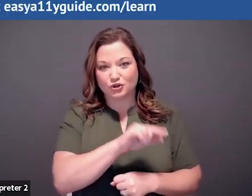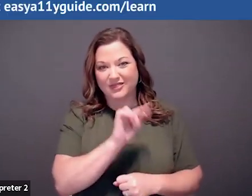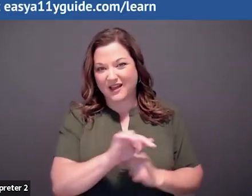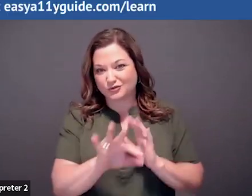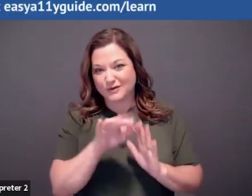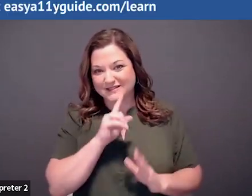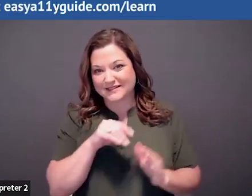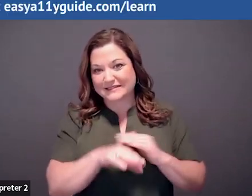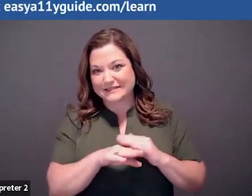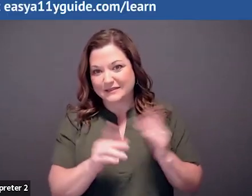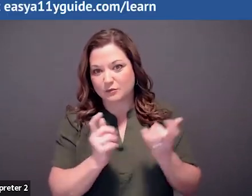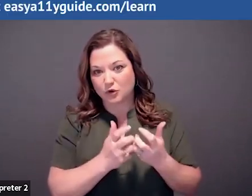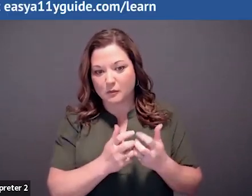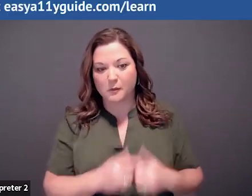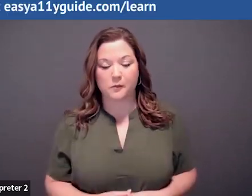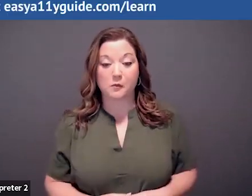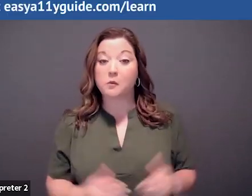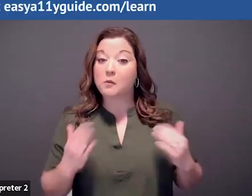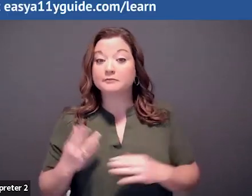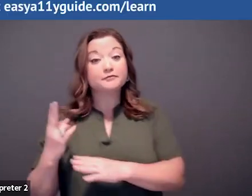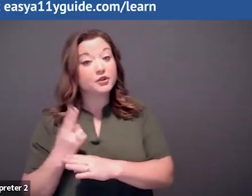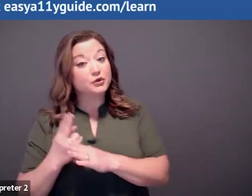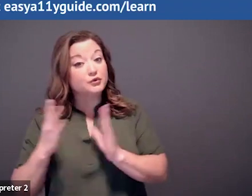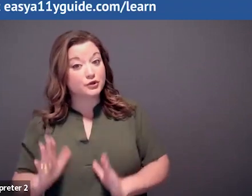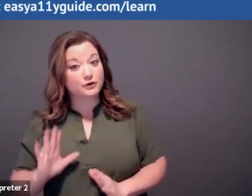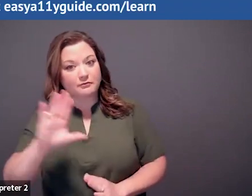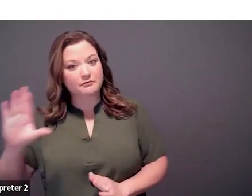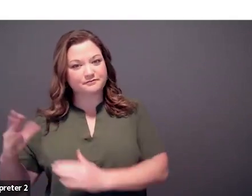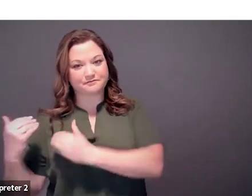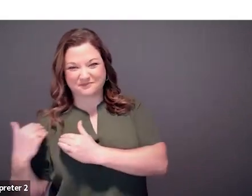The user responsibility for users as they build their forms.